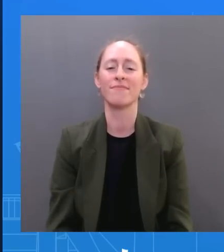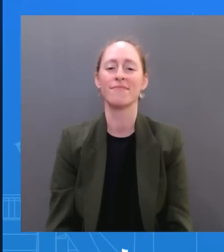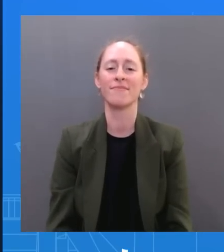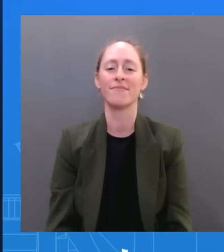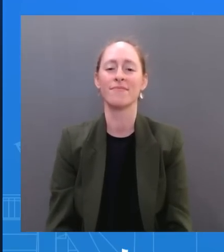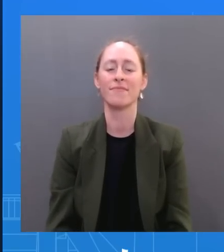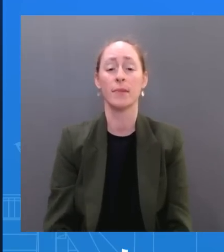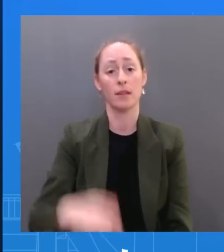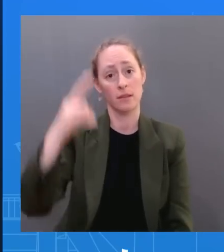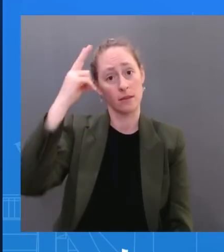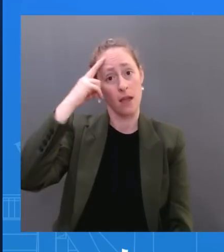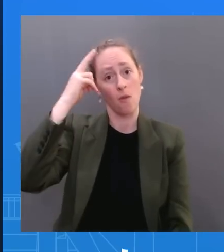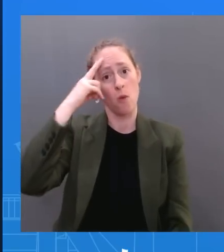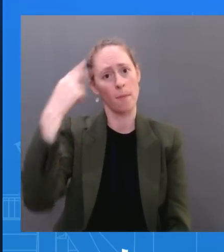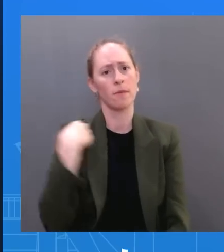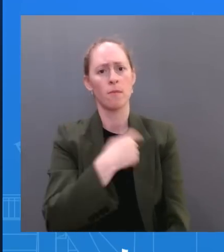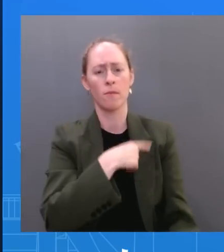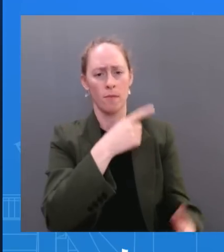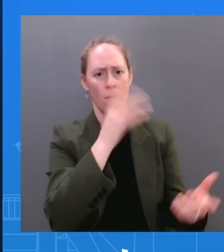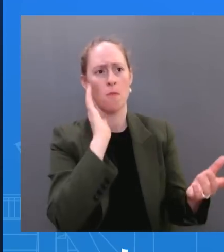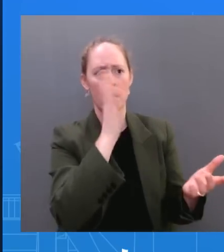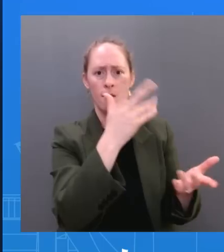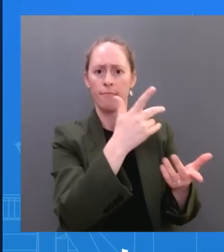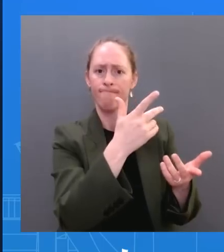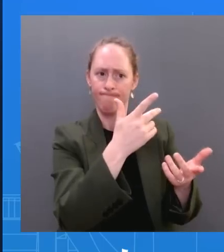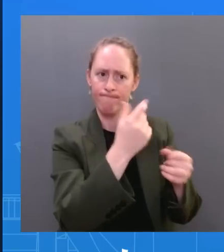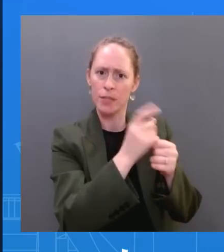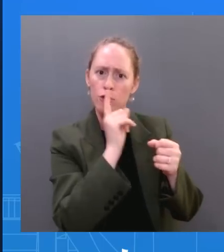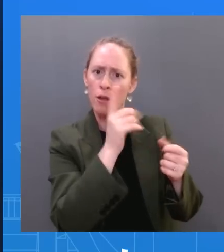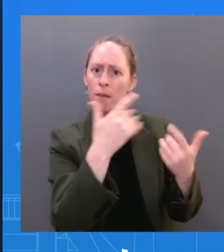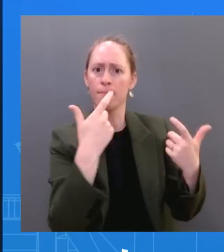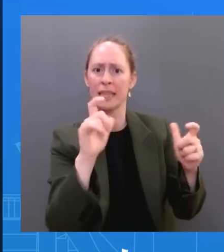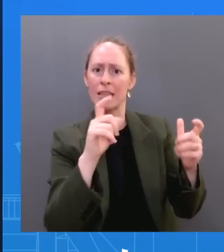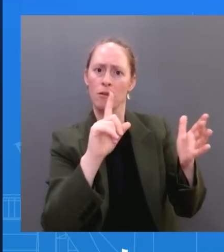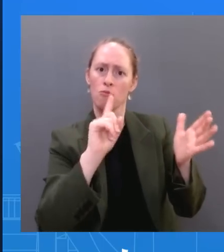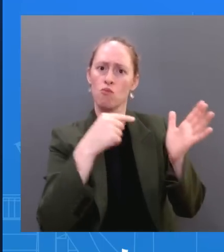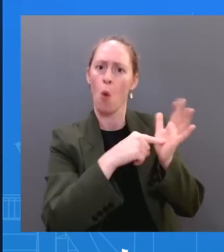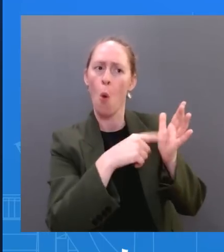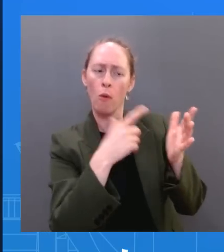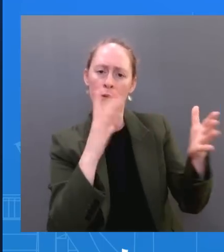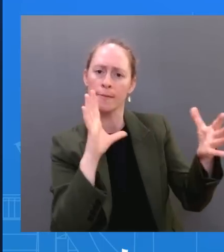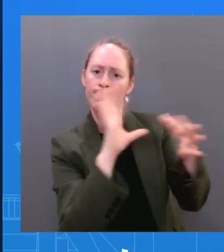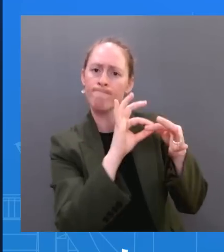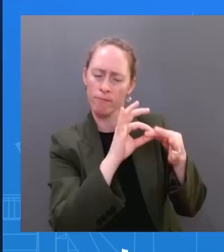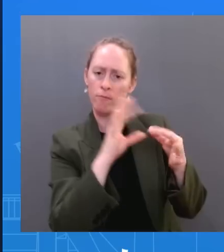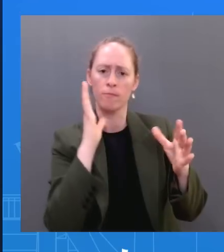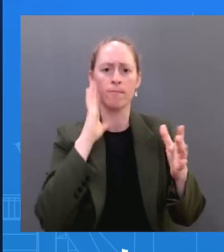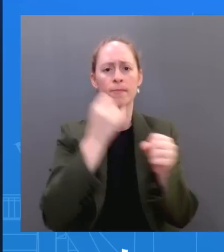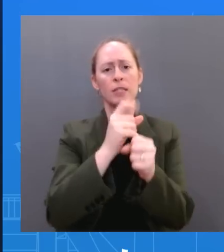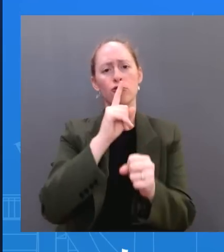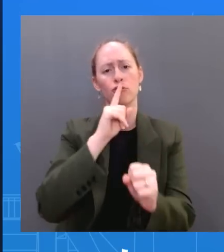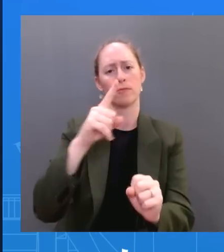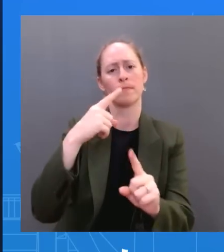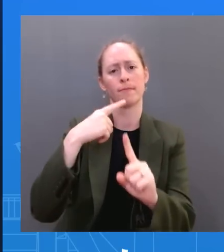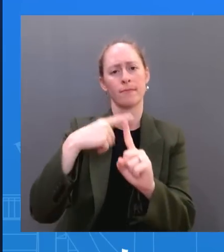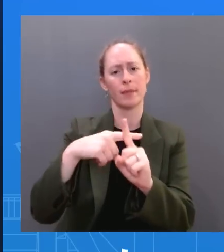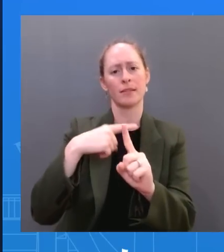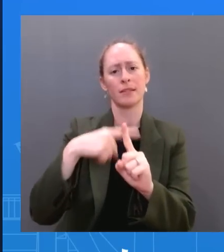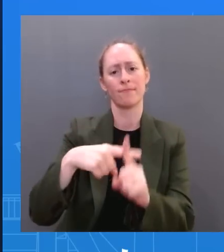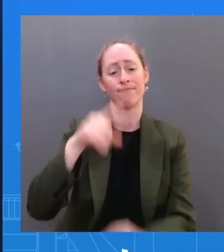on the murder of Jamal Khashoggi. We issued new sanctions, including on the Rapid Intervention Force that was implicated in that murder.